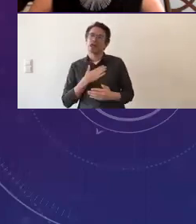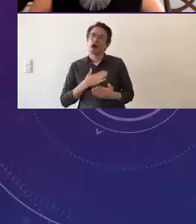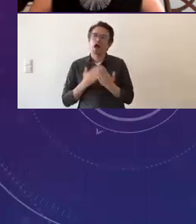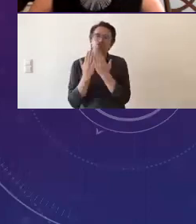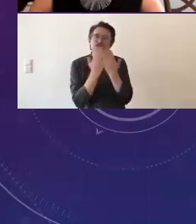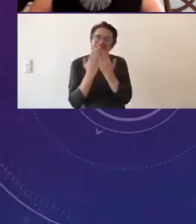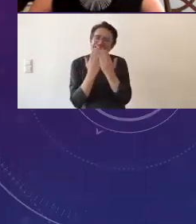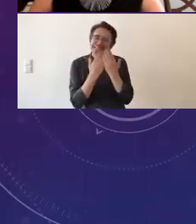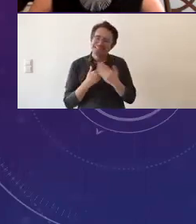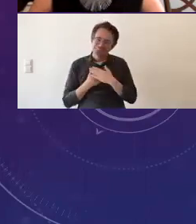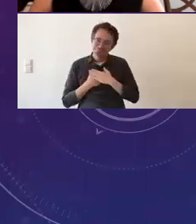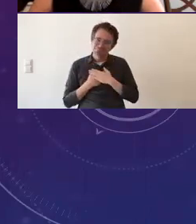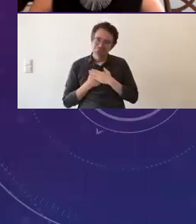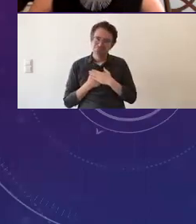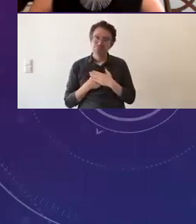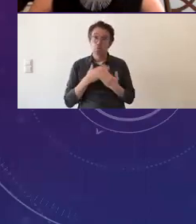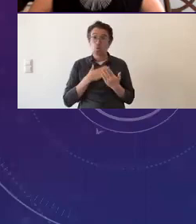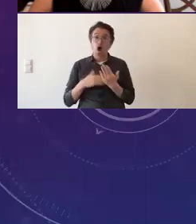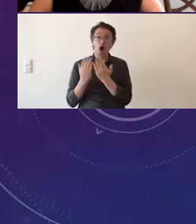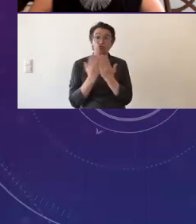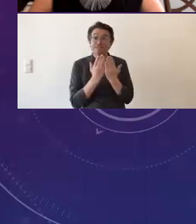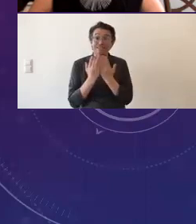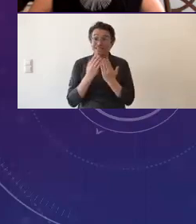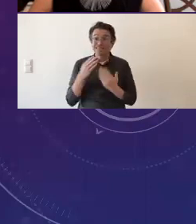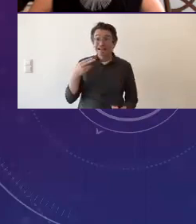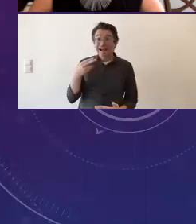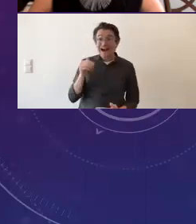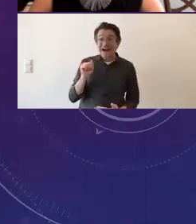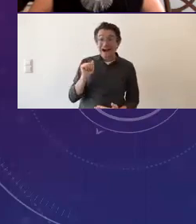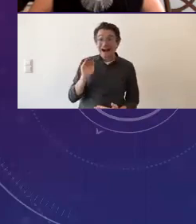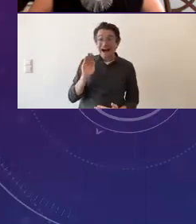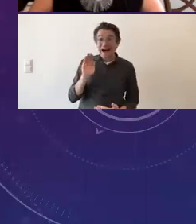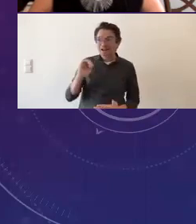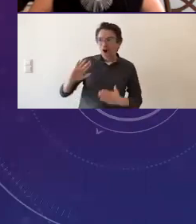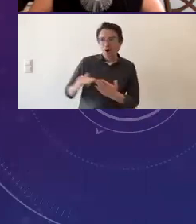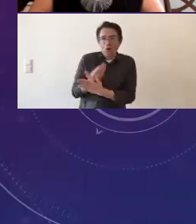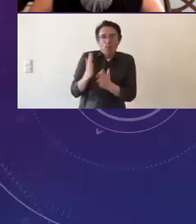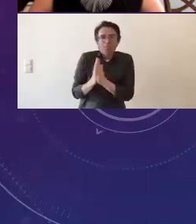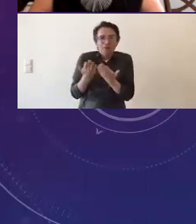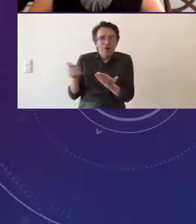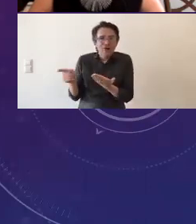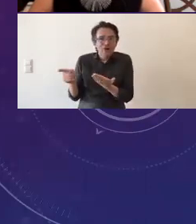electronically and I still read books I can no longer read books with the paper